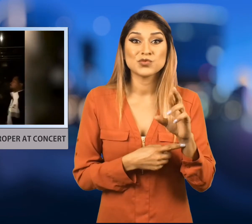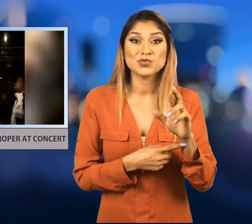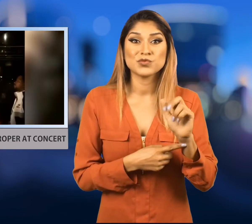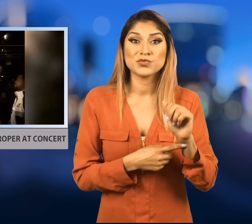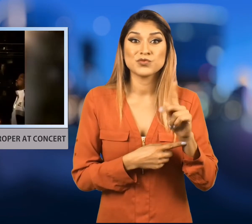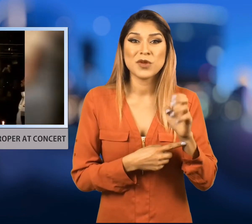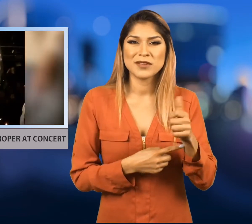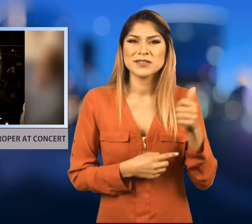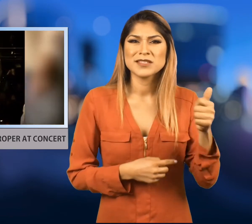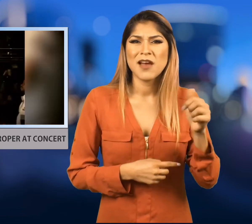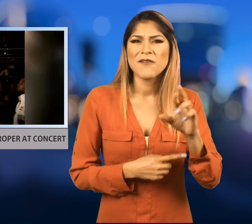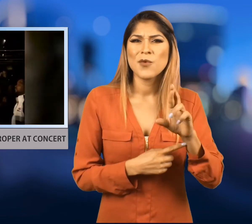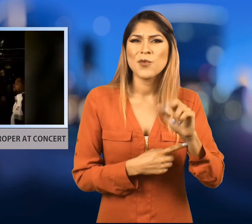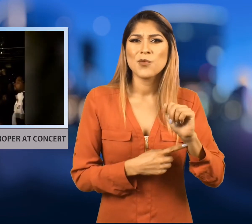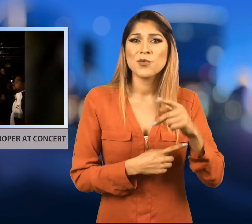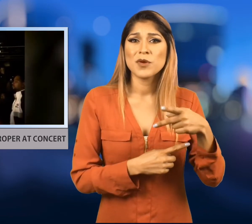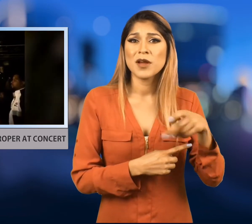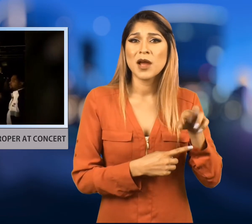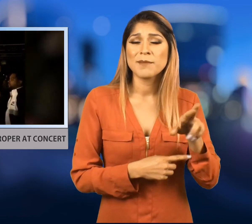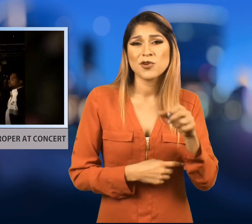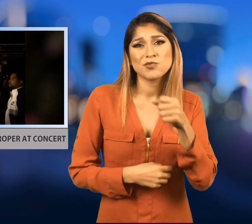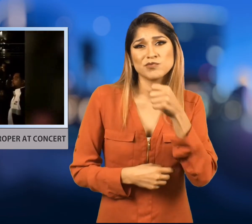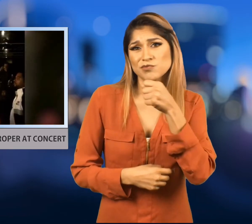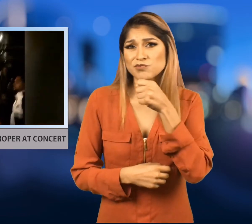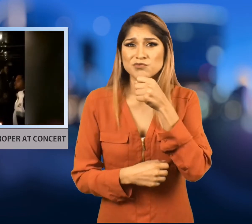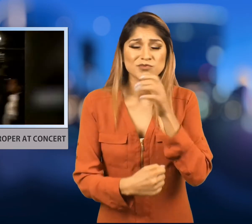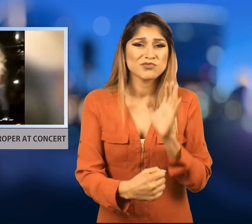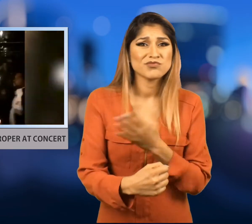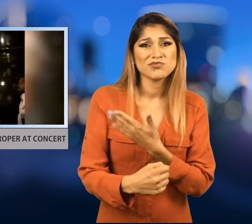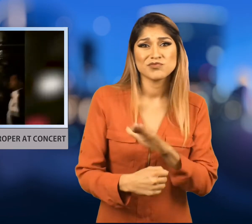after spotting a man apparently touching